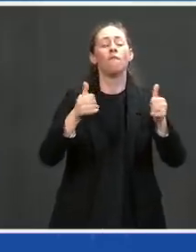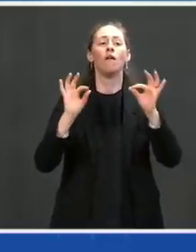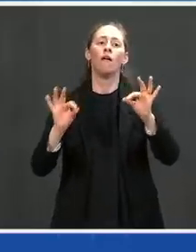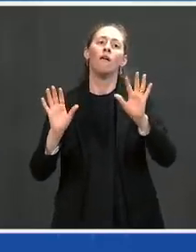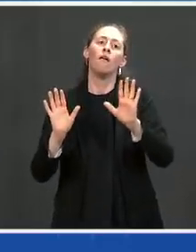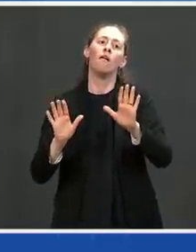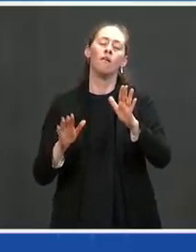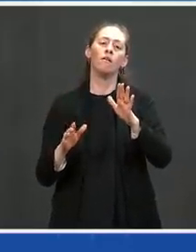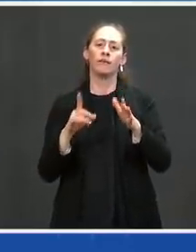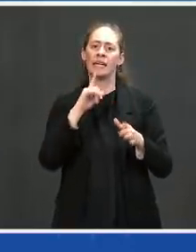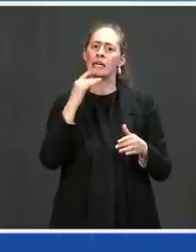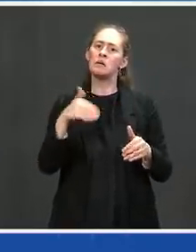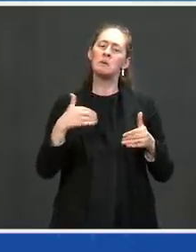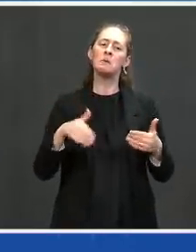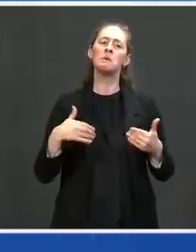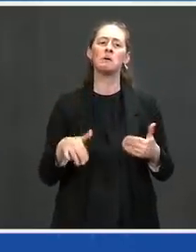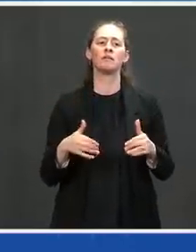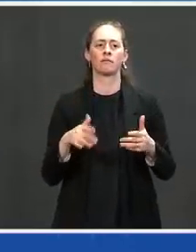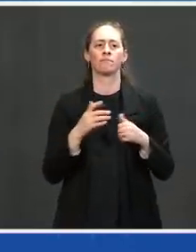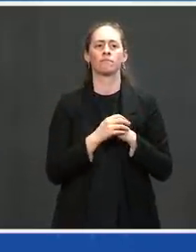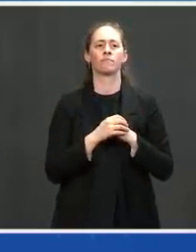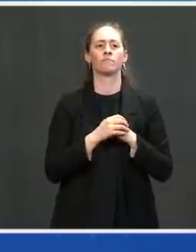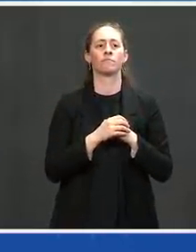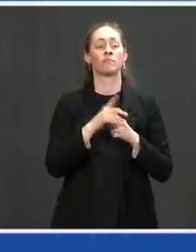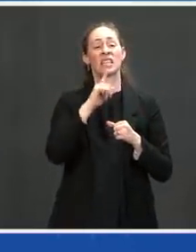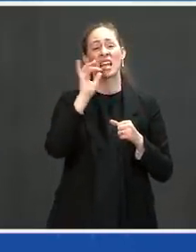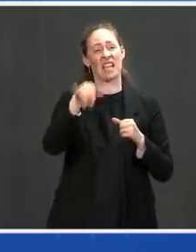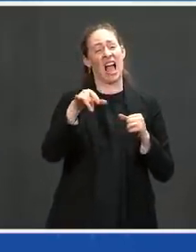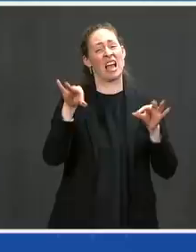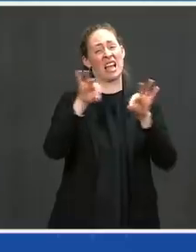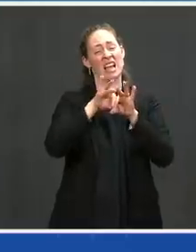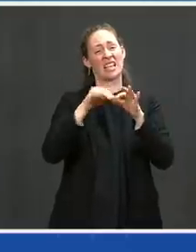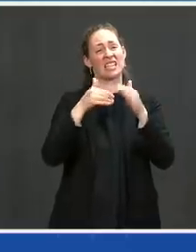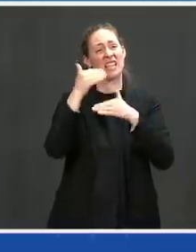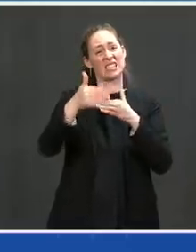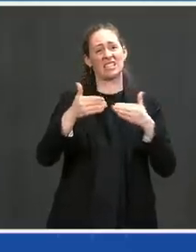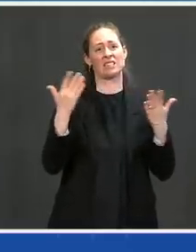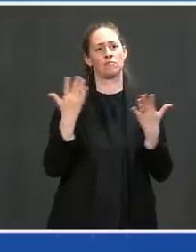as you well know has to happen -- there have to be some certitude that this is the --